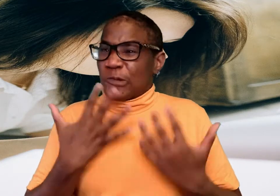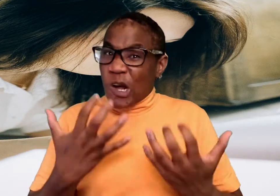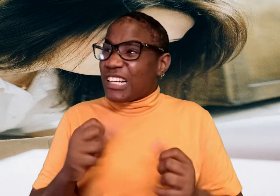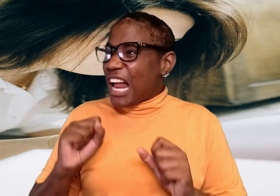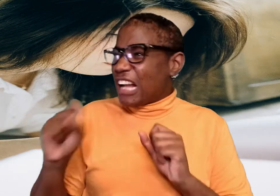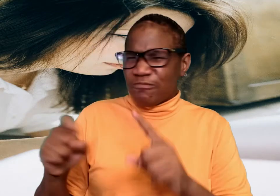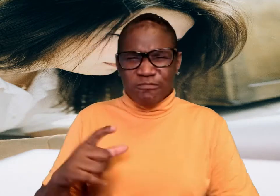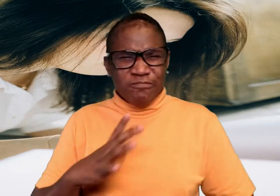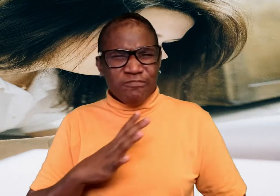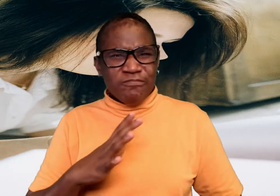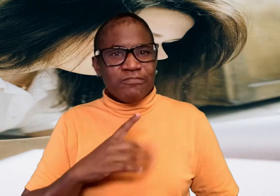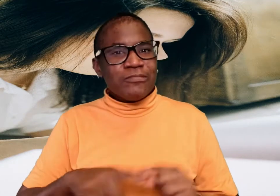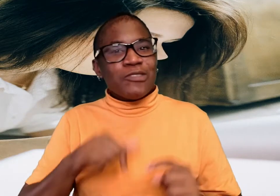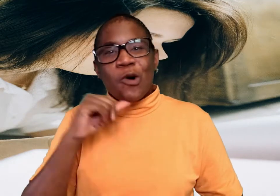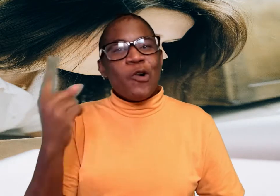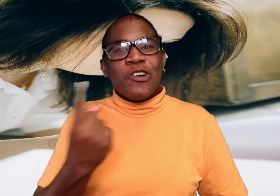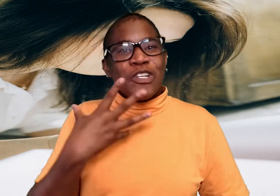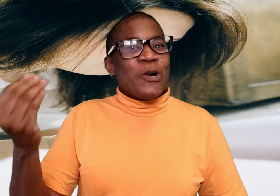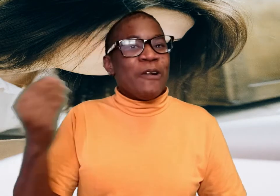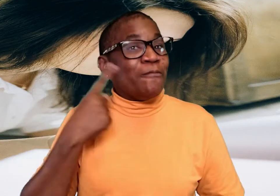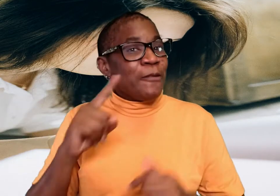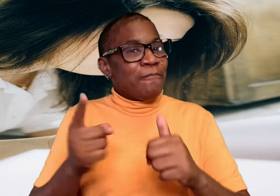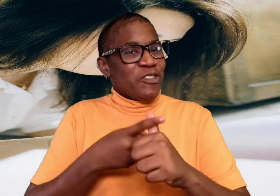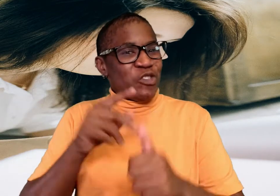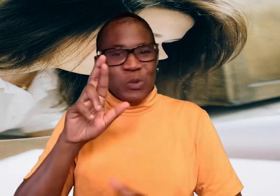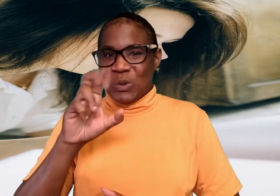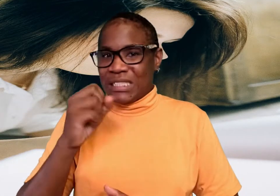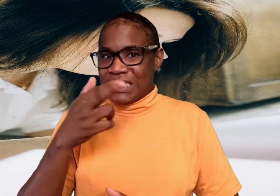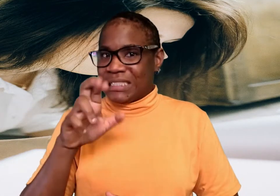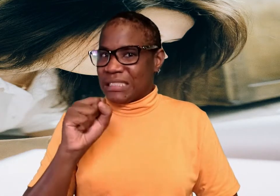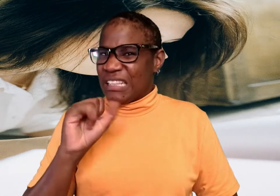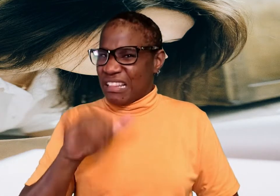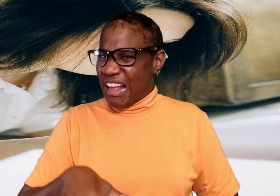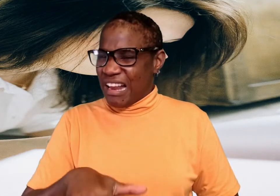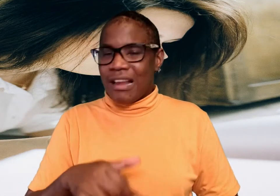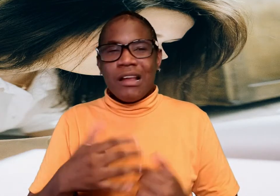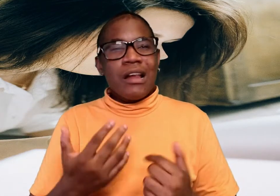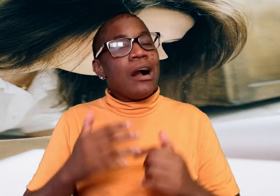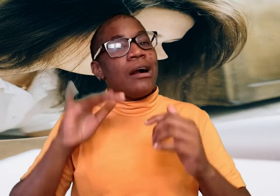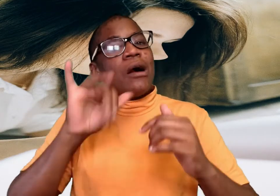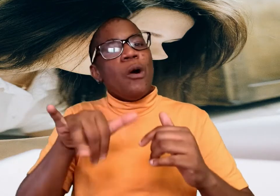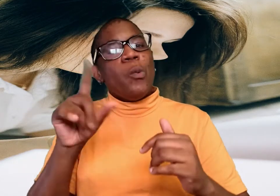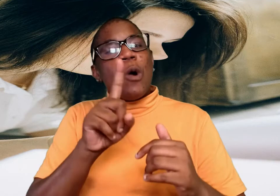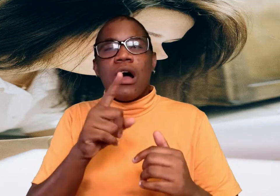It is a white person’s obligation to take the initiative to learn about white privilege.